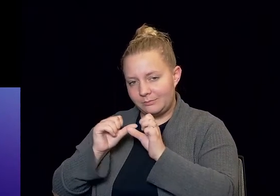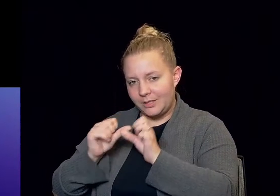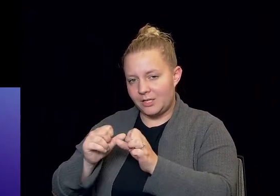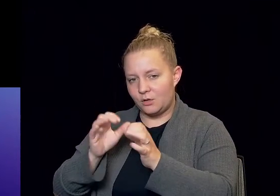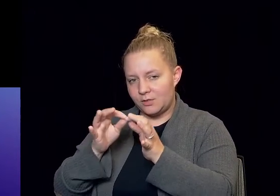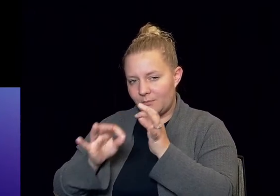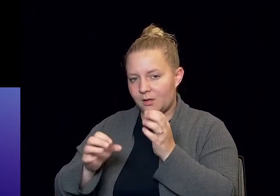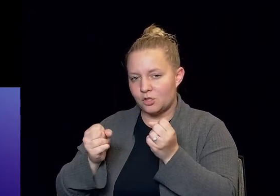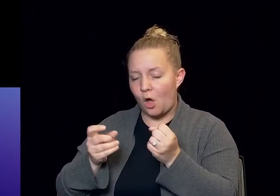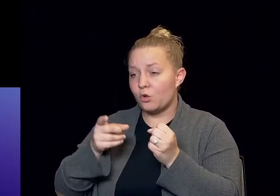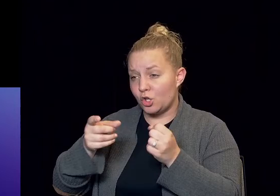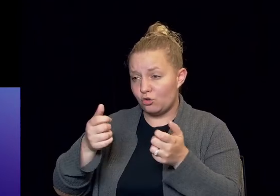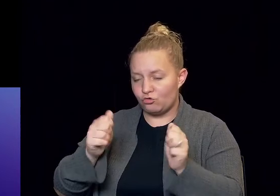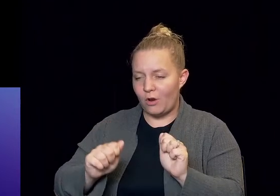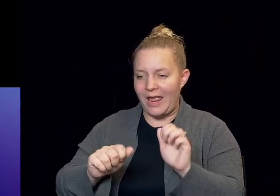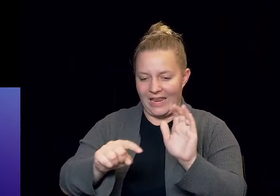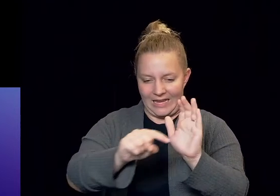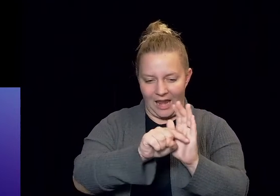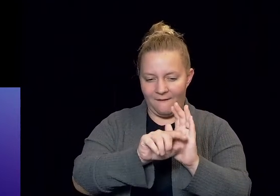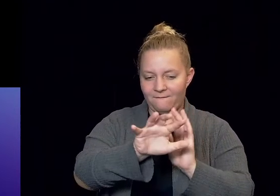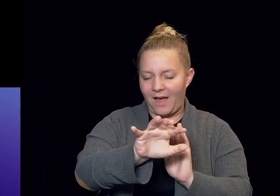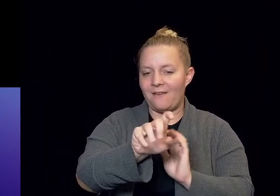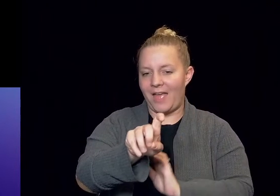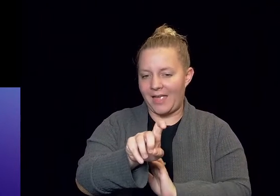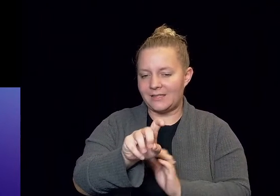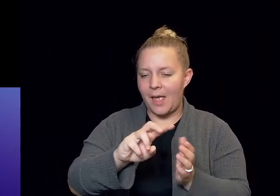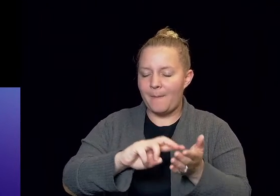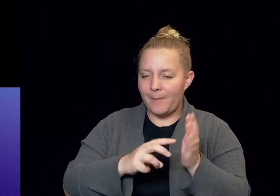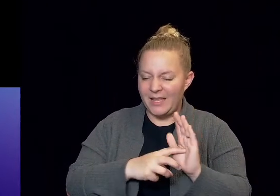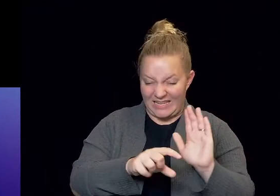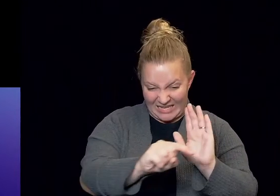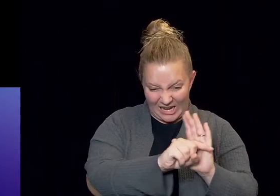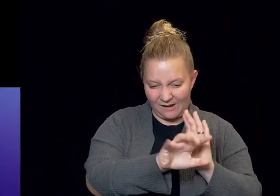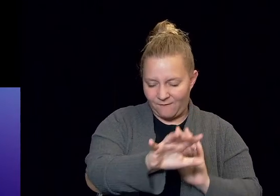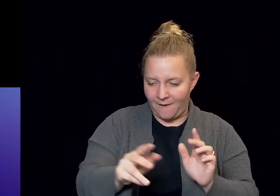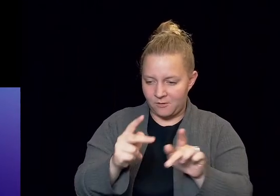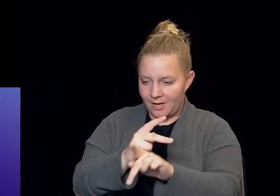the You Try, it's -5x which means -5 times x. So, -5